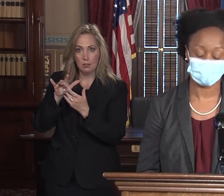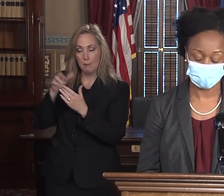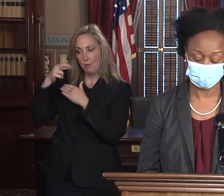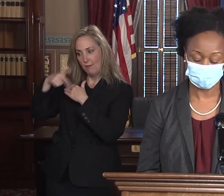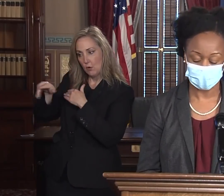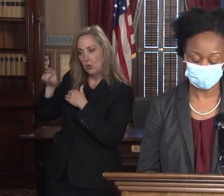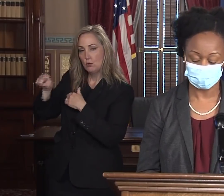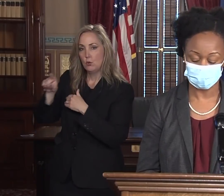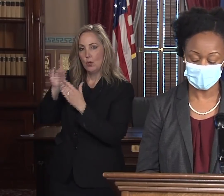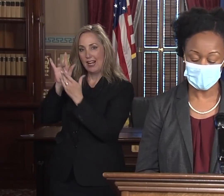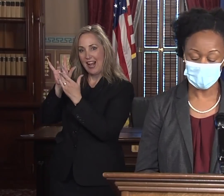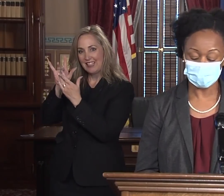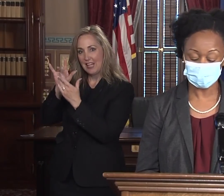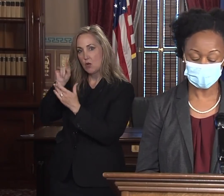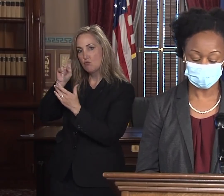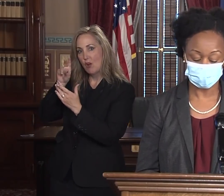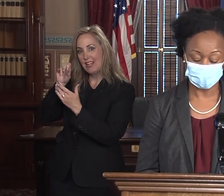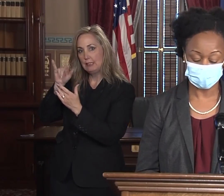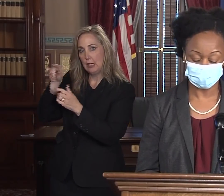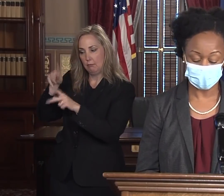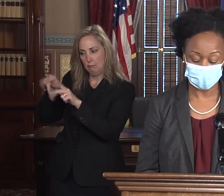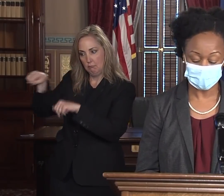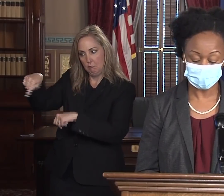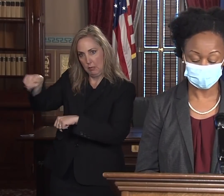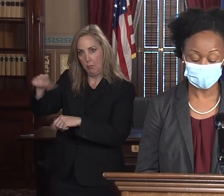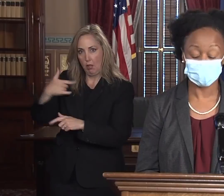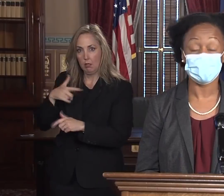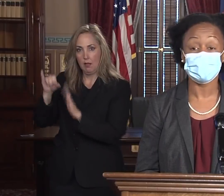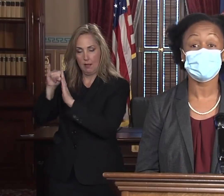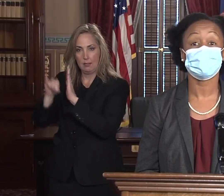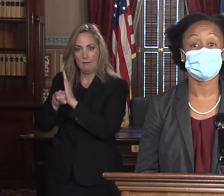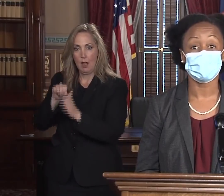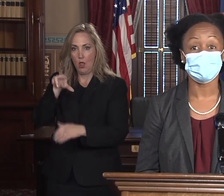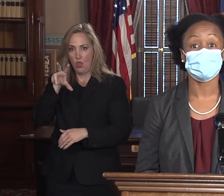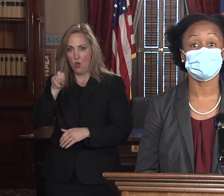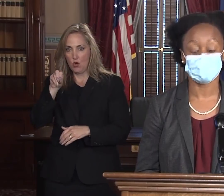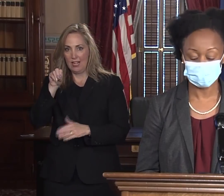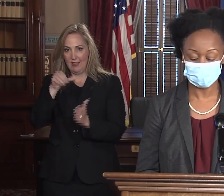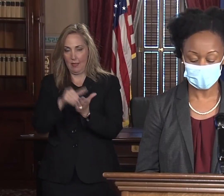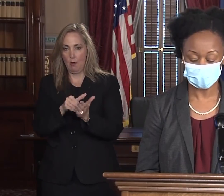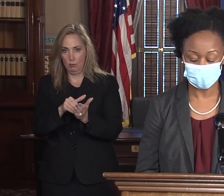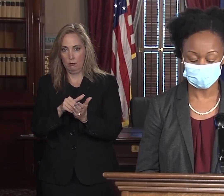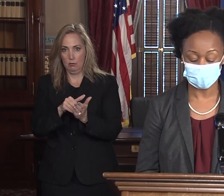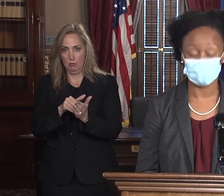35,000 CONTACTS OF THOSE POSITIVE CASES HAVE BEEN REFERRED TO THE STATE'S CONTACT